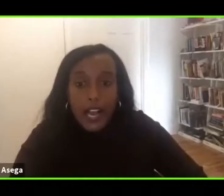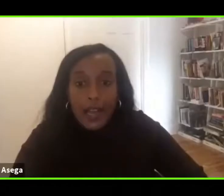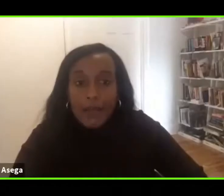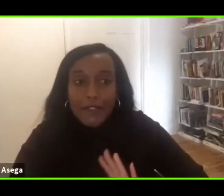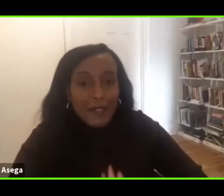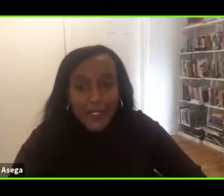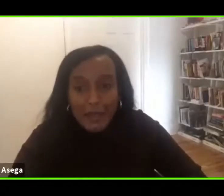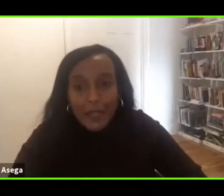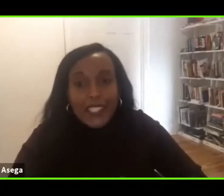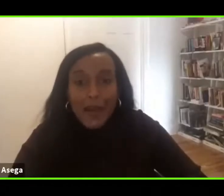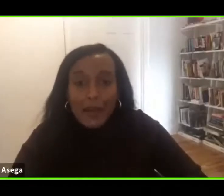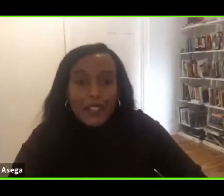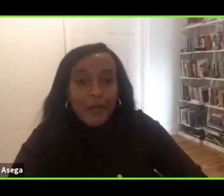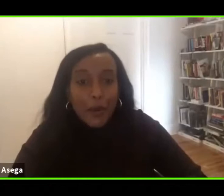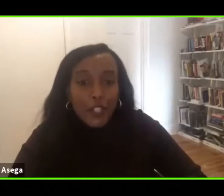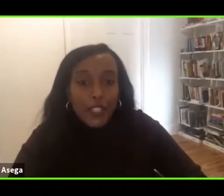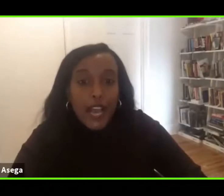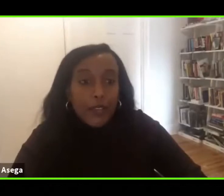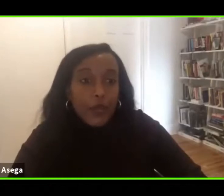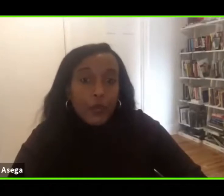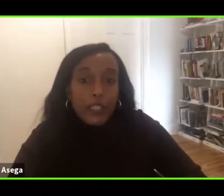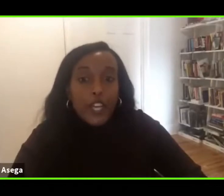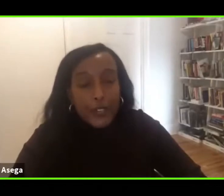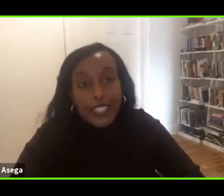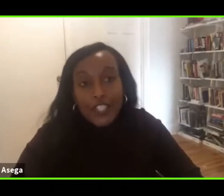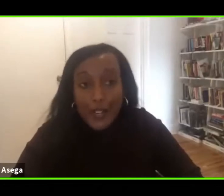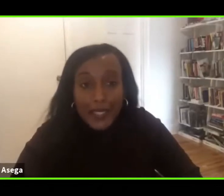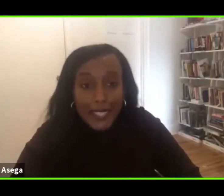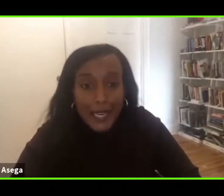i'm here for the frameworks models and approaches everyone will be generously sharing today